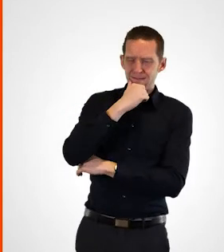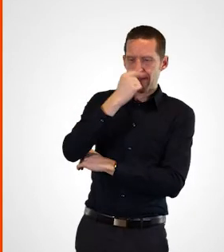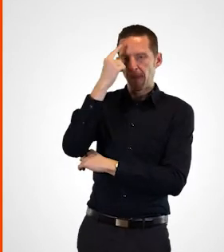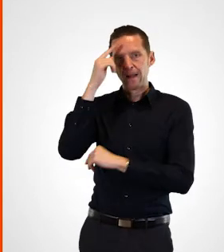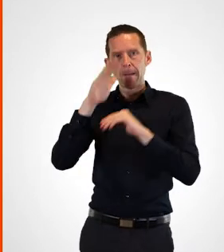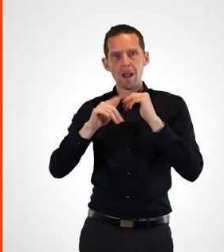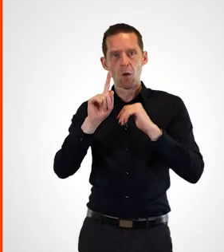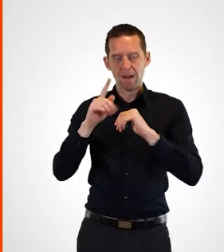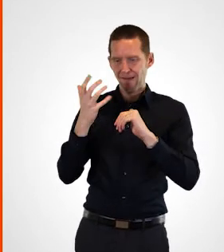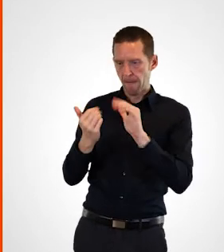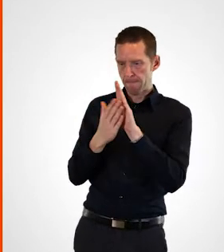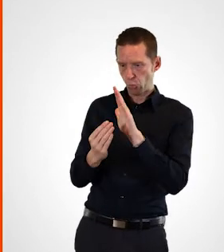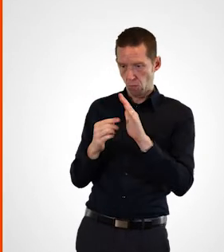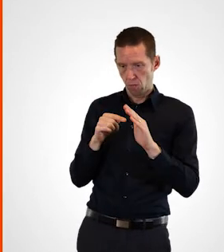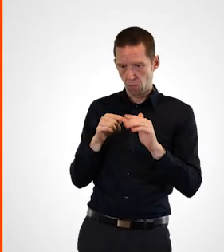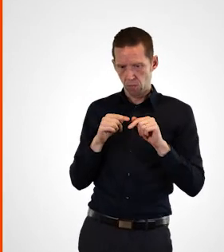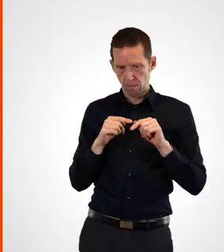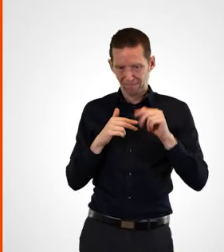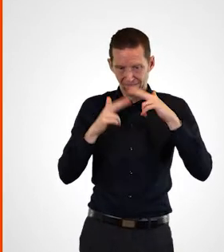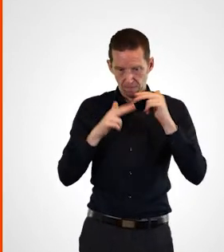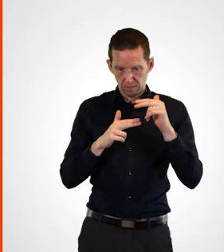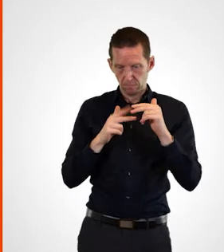a developmental model that matches that of hearing children,